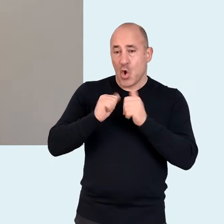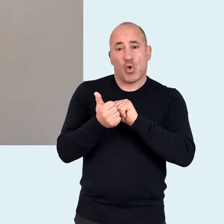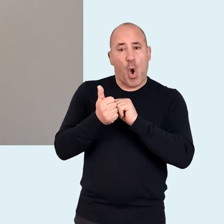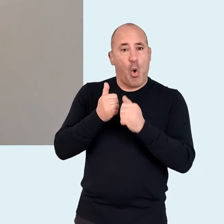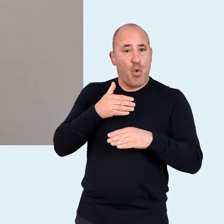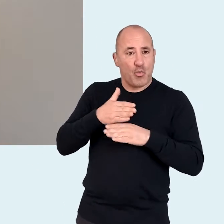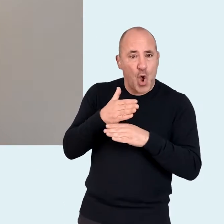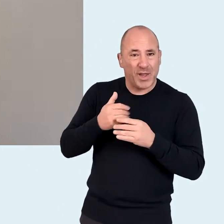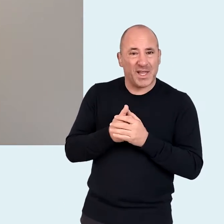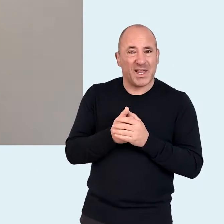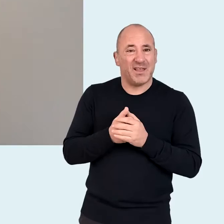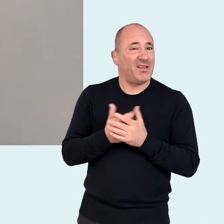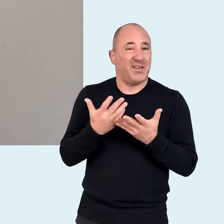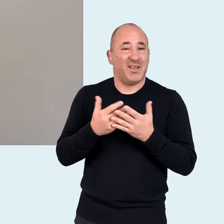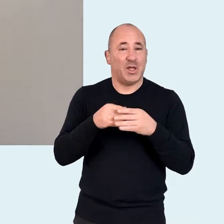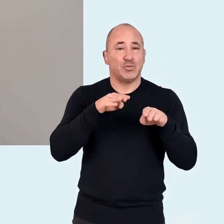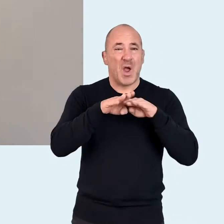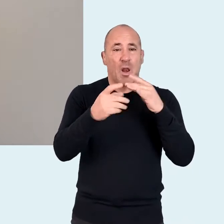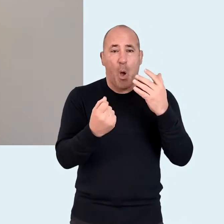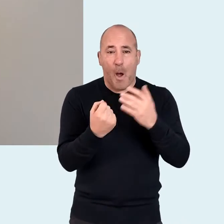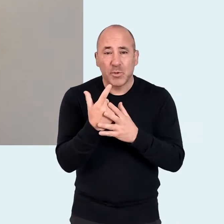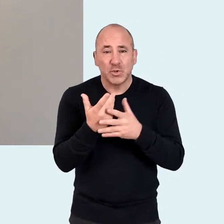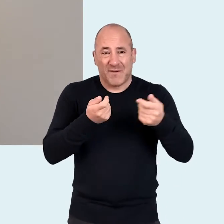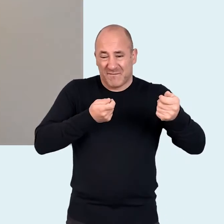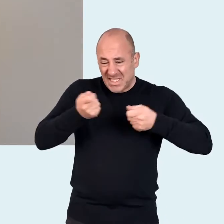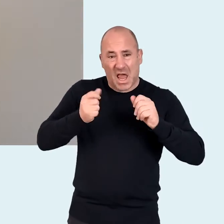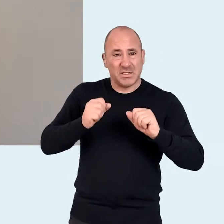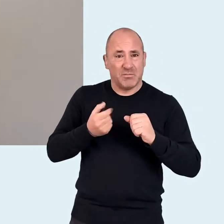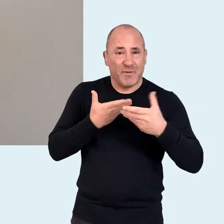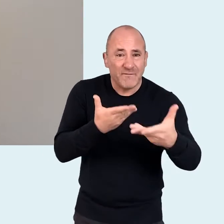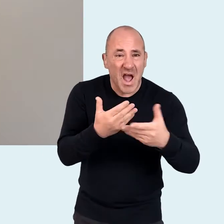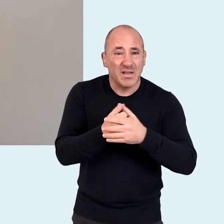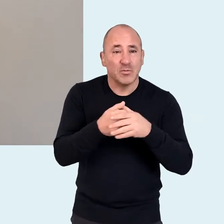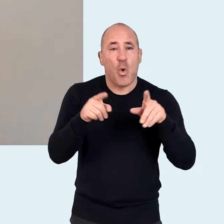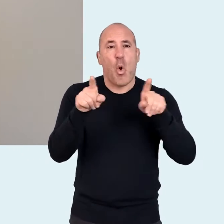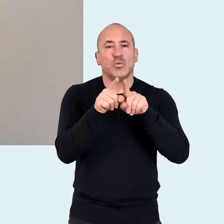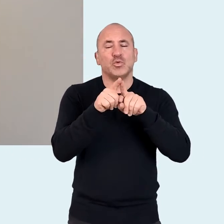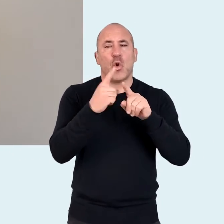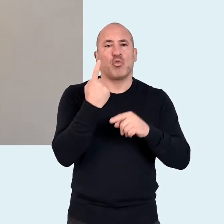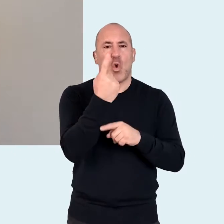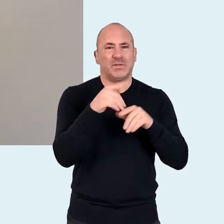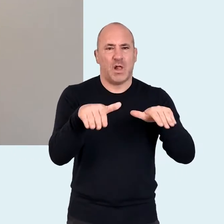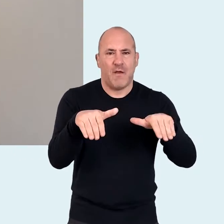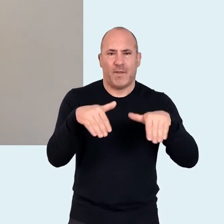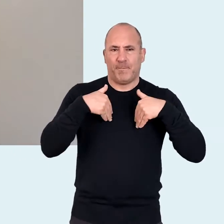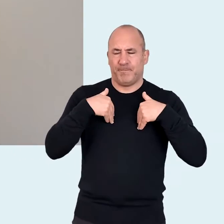co-working, about providing and facilitating training opportunities, but also about stepping